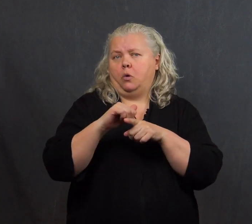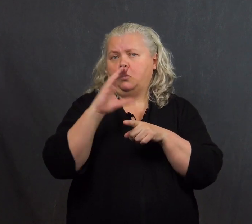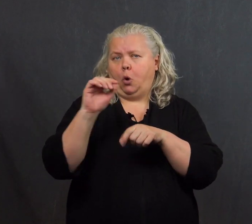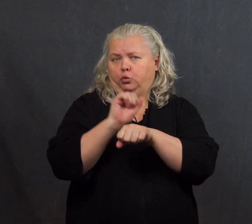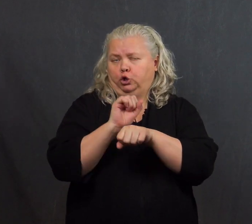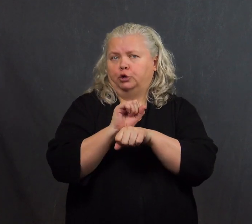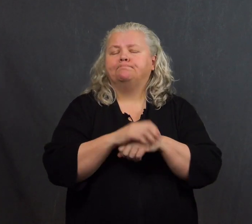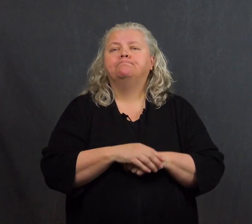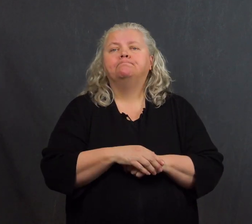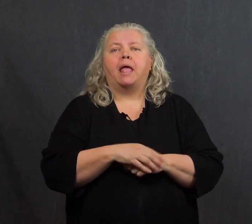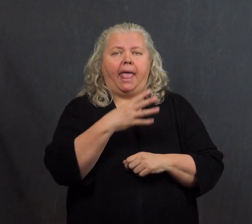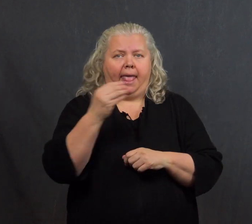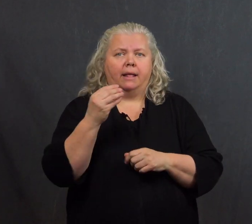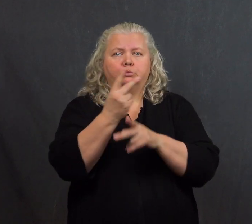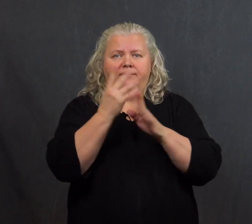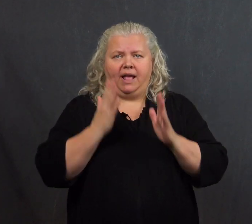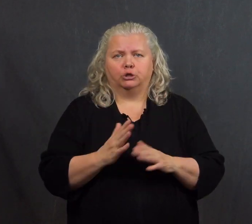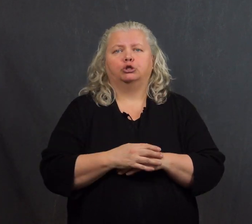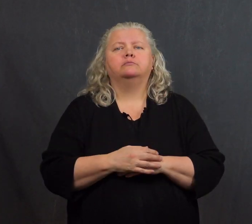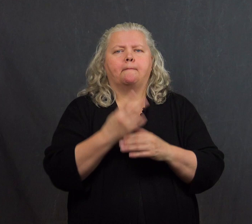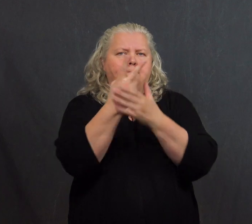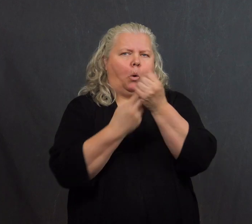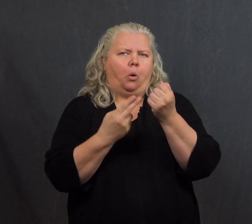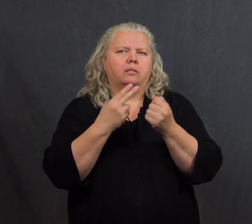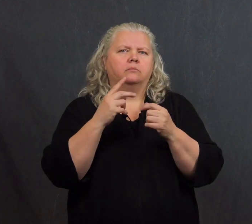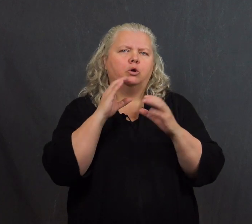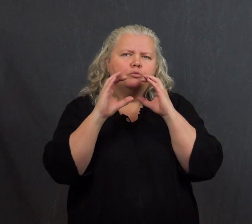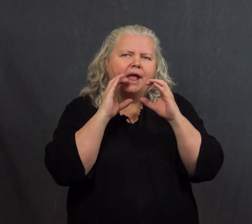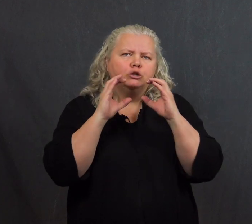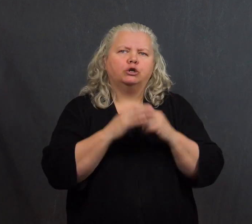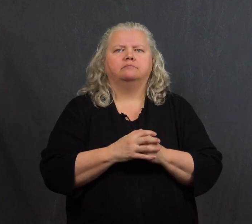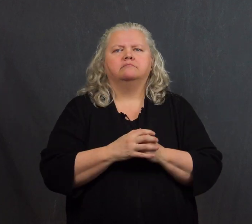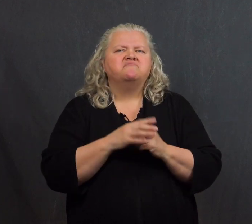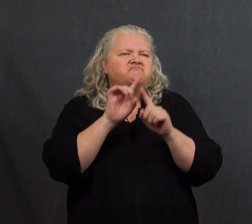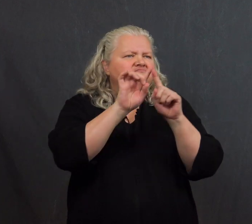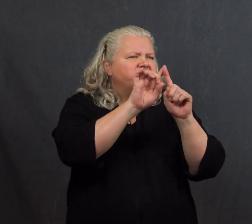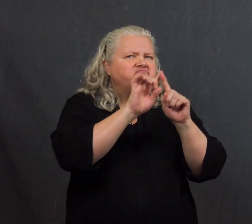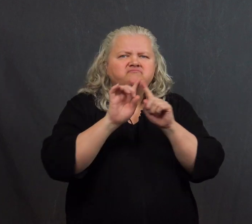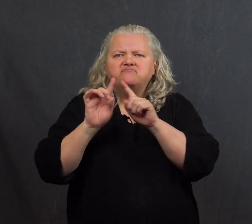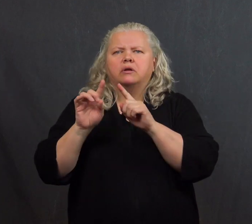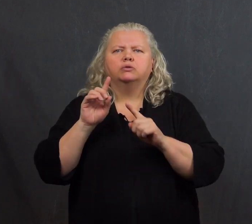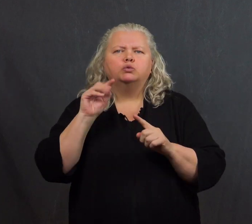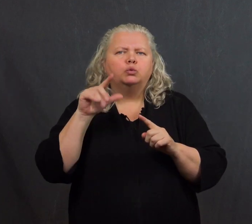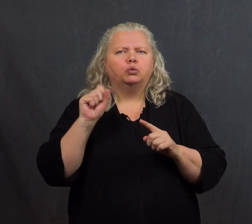1) Train co-workers and supervisors about communication strategies and tools,